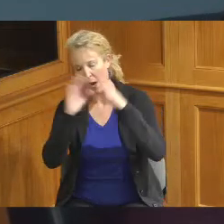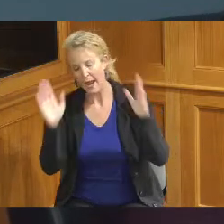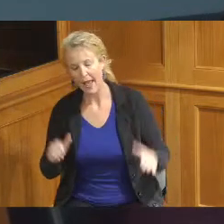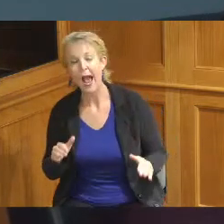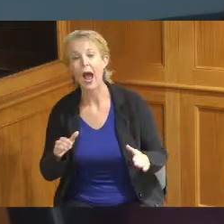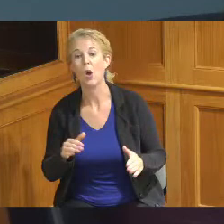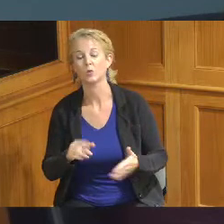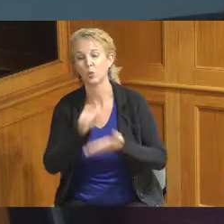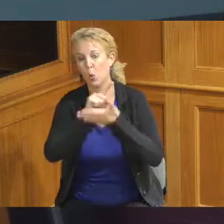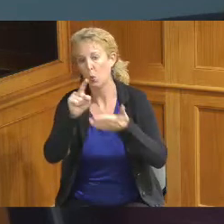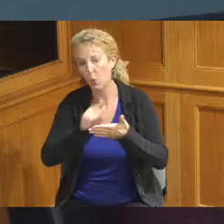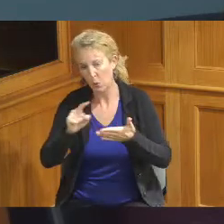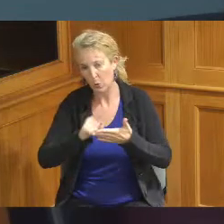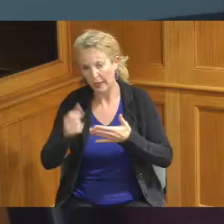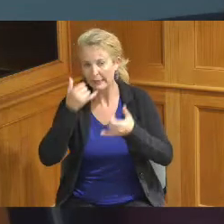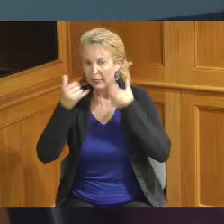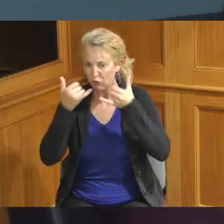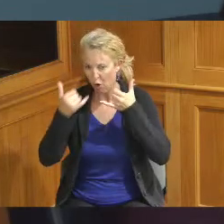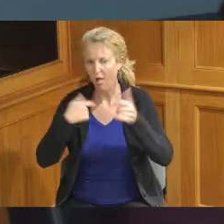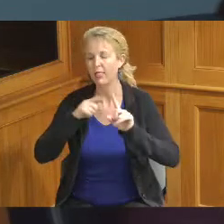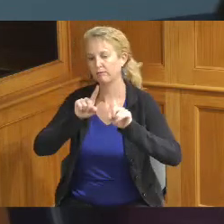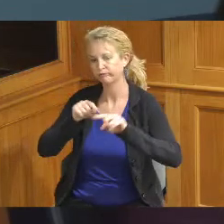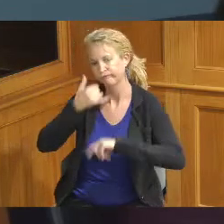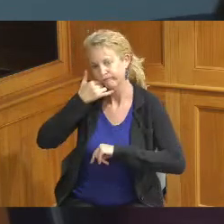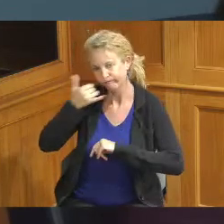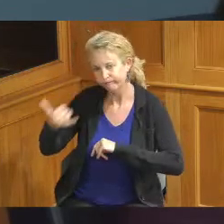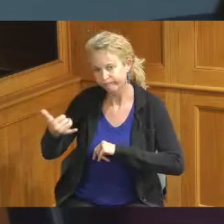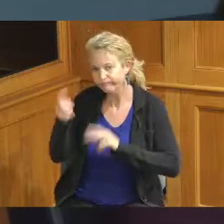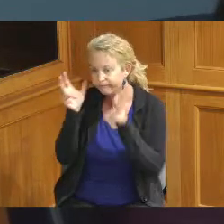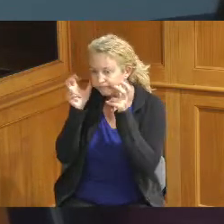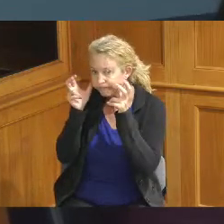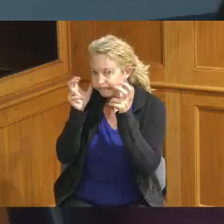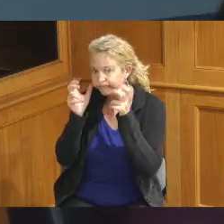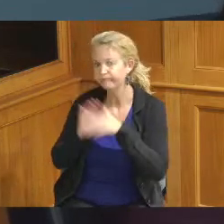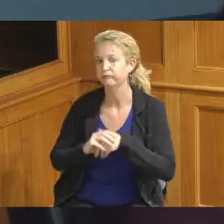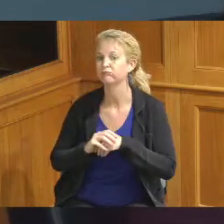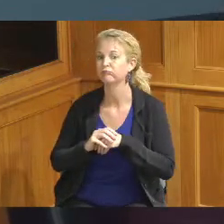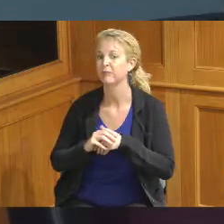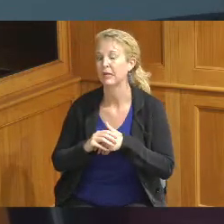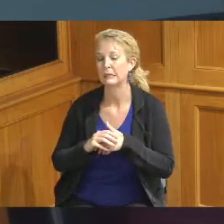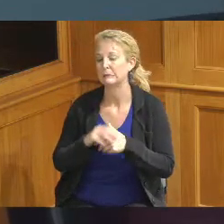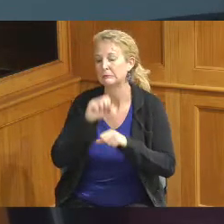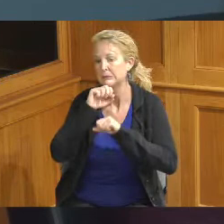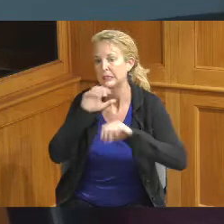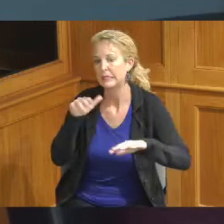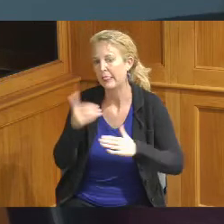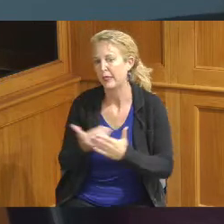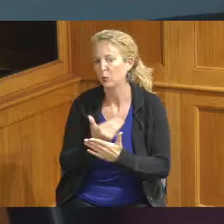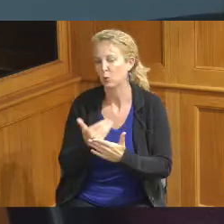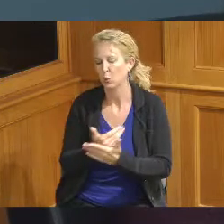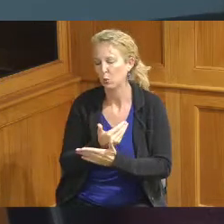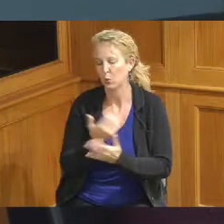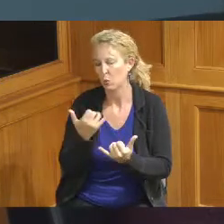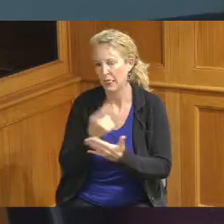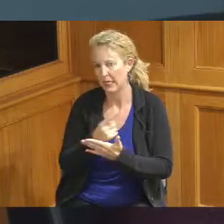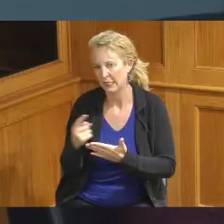call I attended that and really nothing is coming out of it it's a lot of would You' be surprised